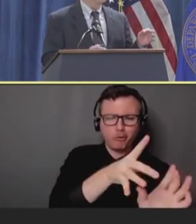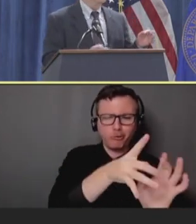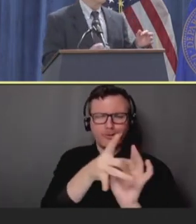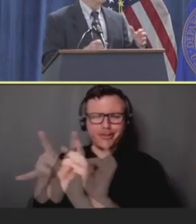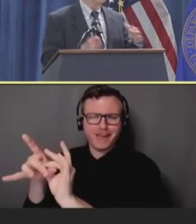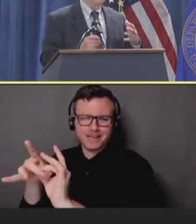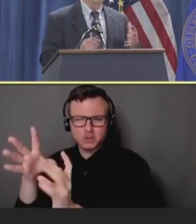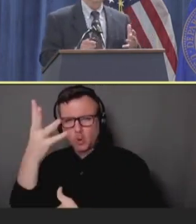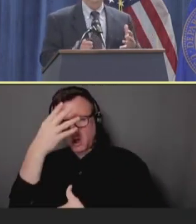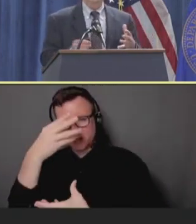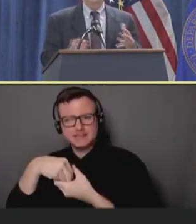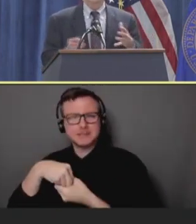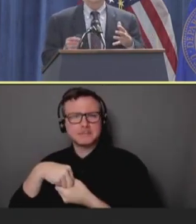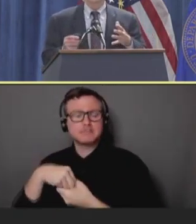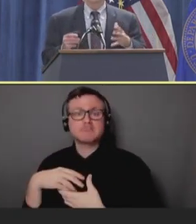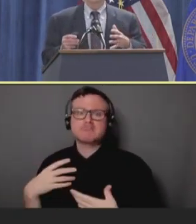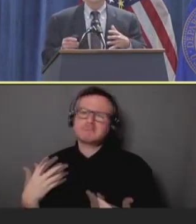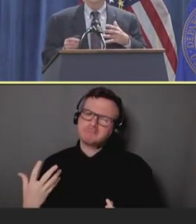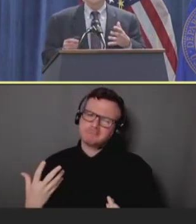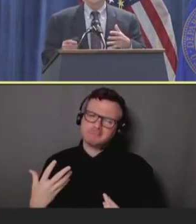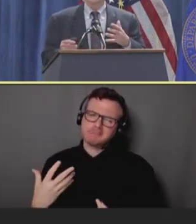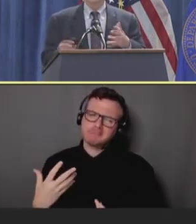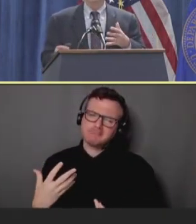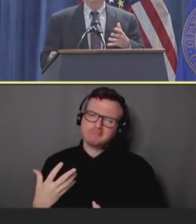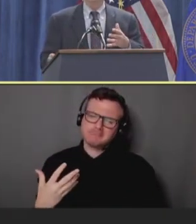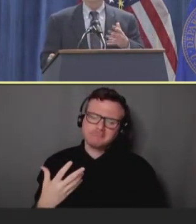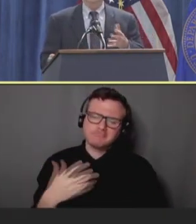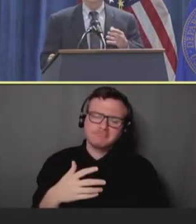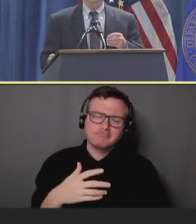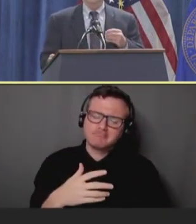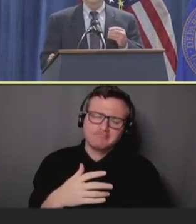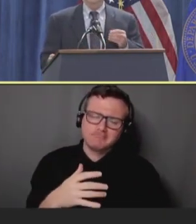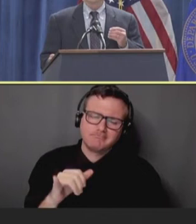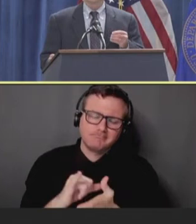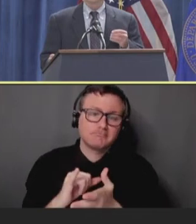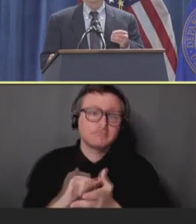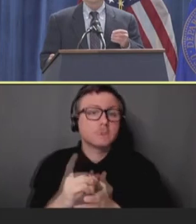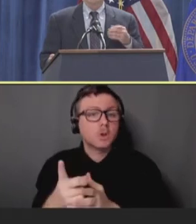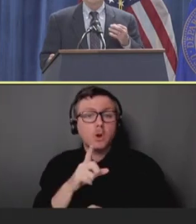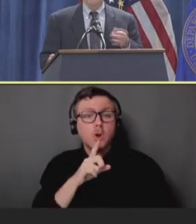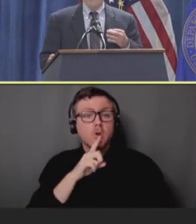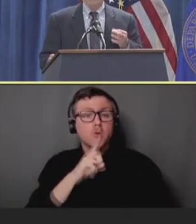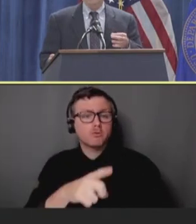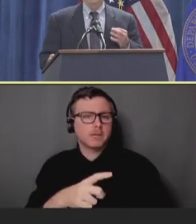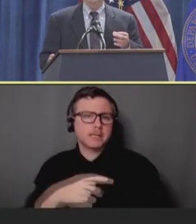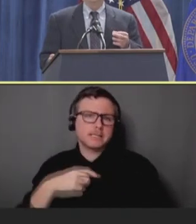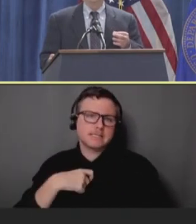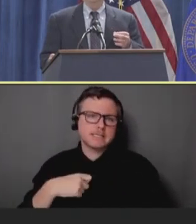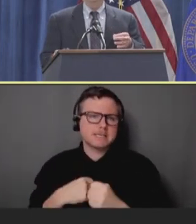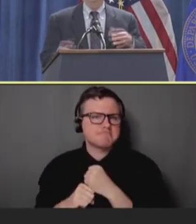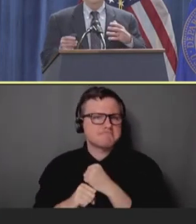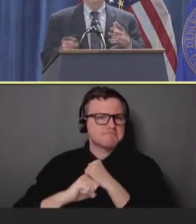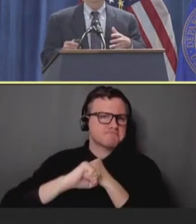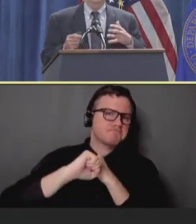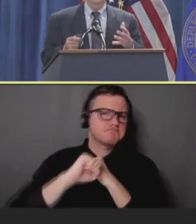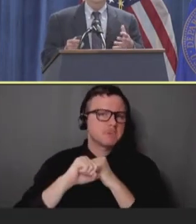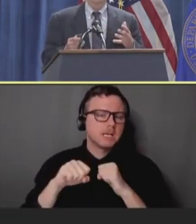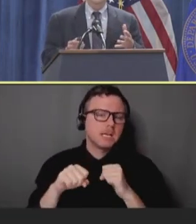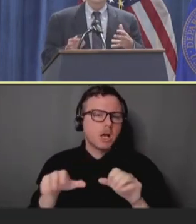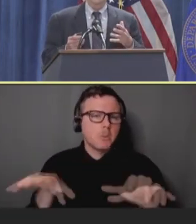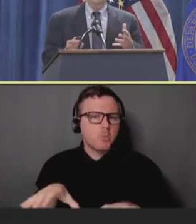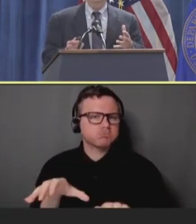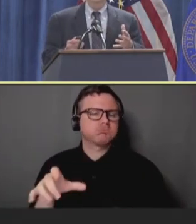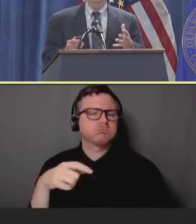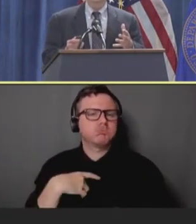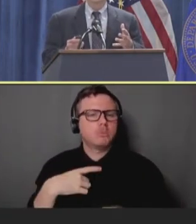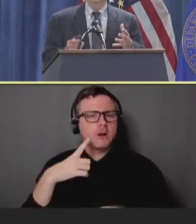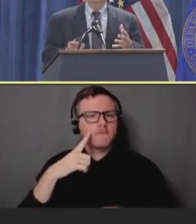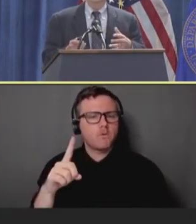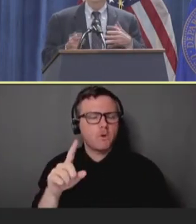And as we know, there was a big push by the anti-vaccine group to claim that autism was